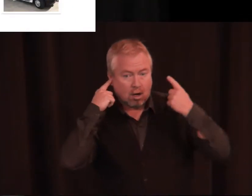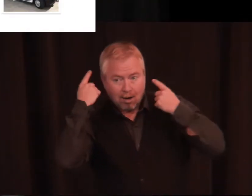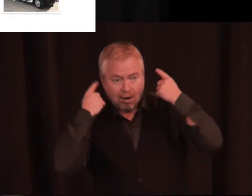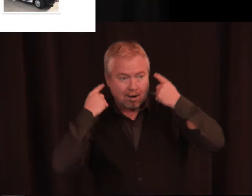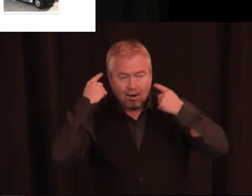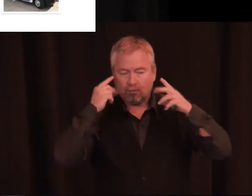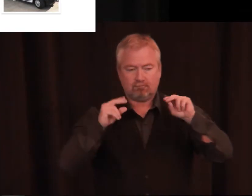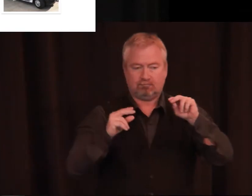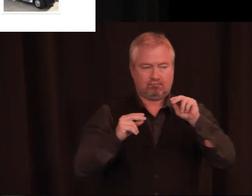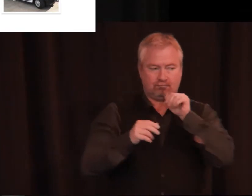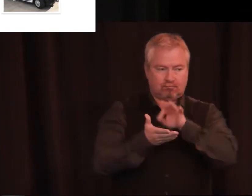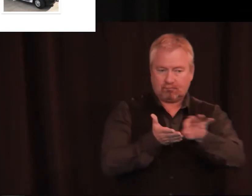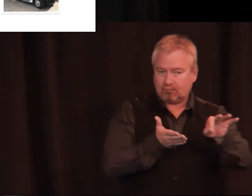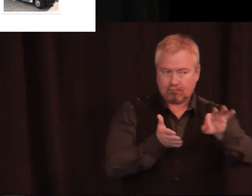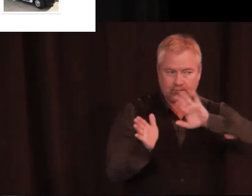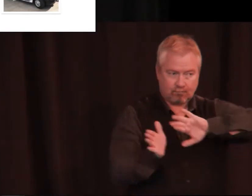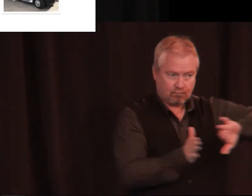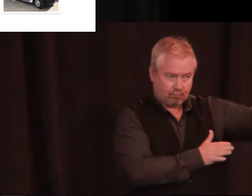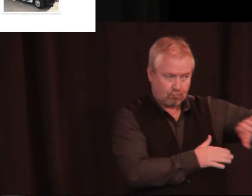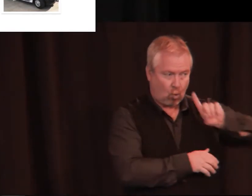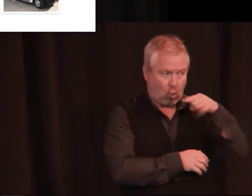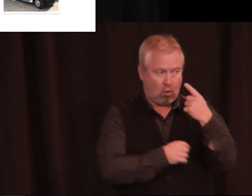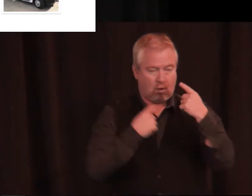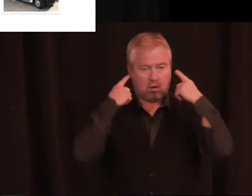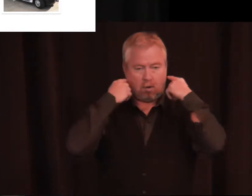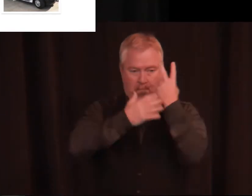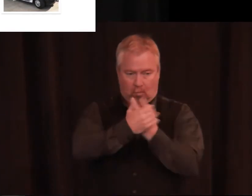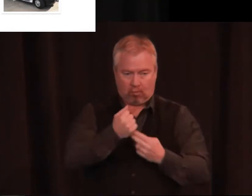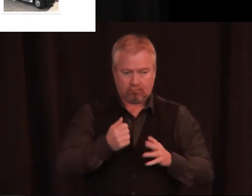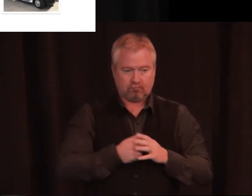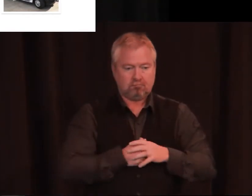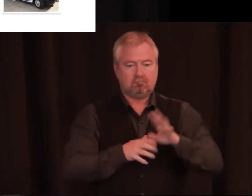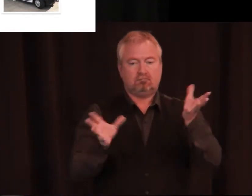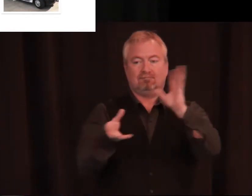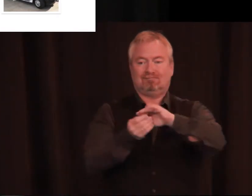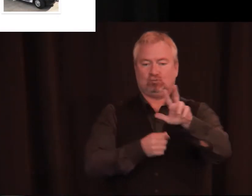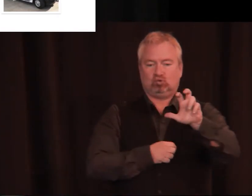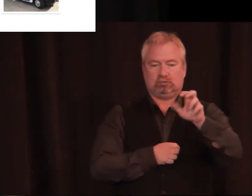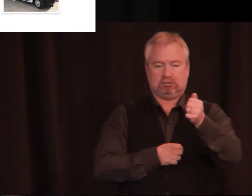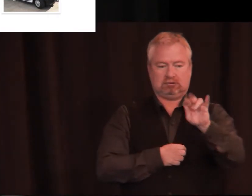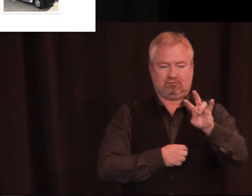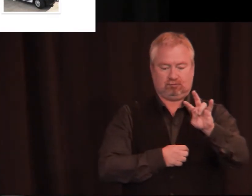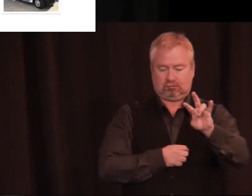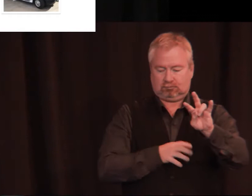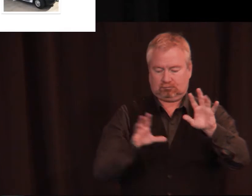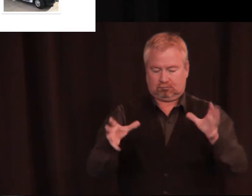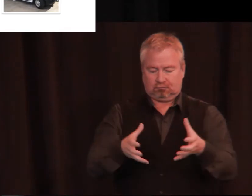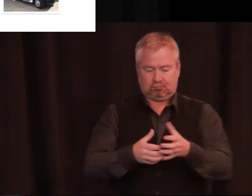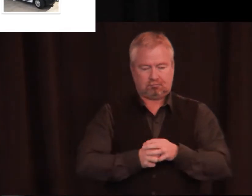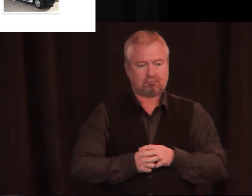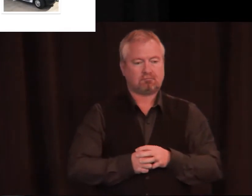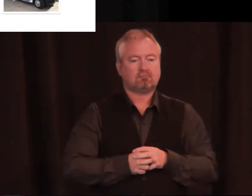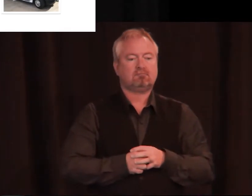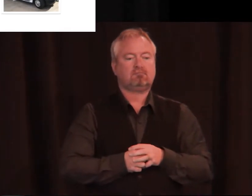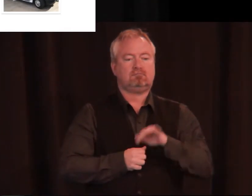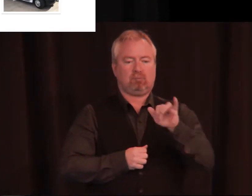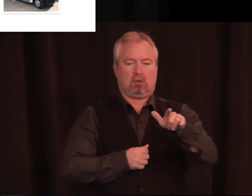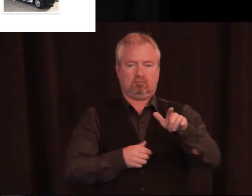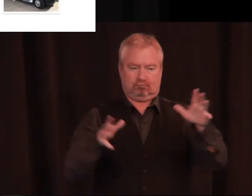Like I said, we had 317 children who are hard of hearing, most of them had a congenital hearing loss, so they were identified,